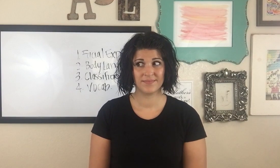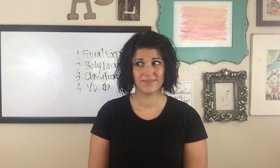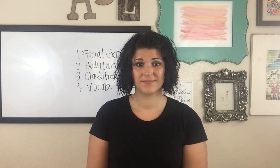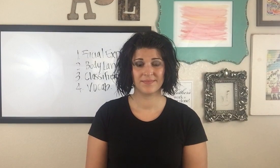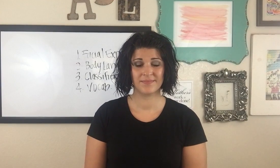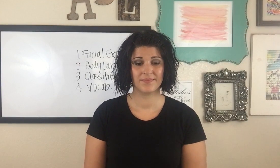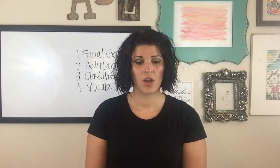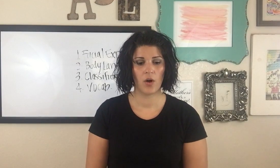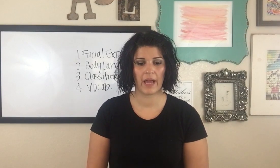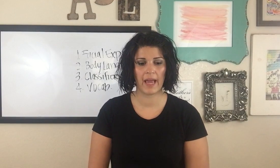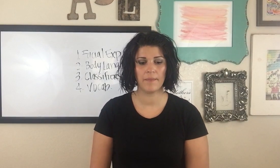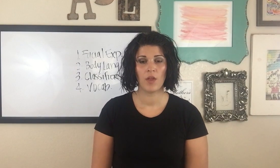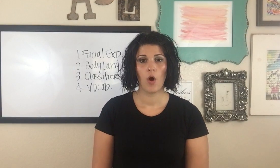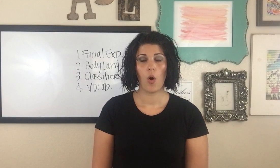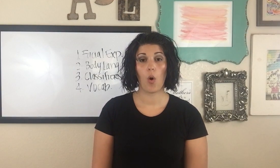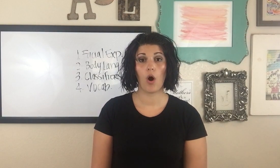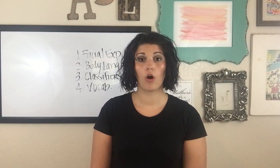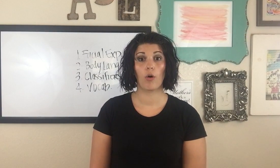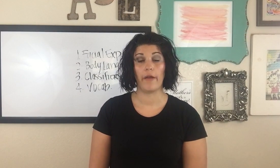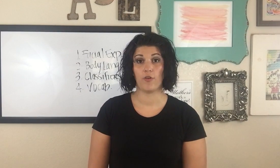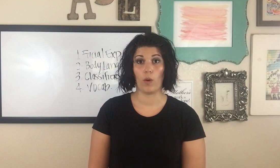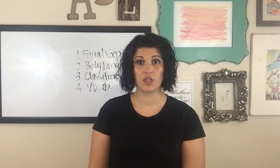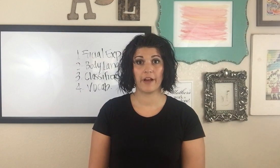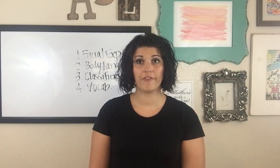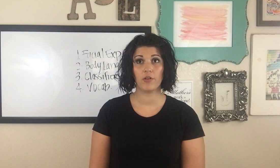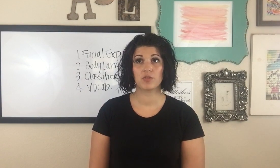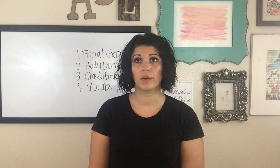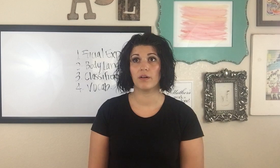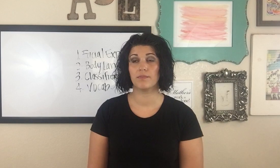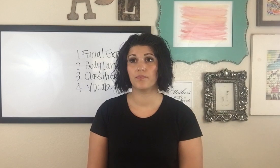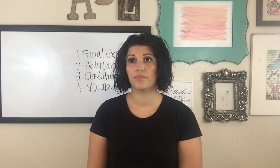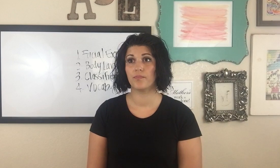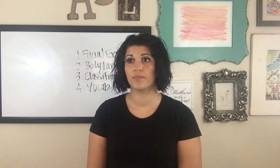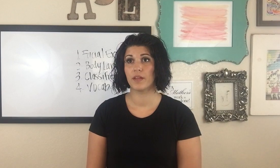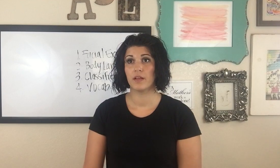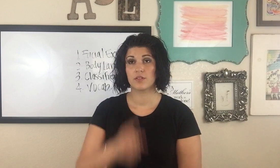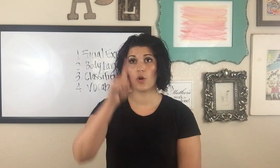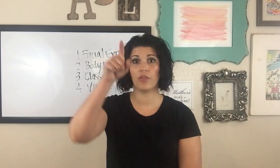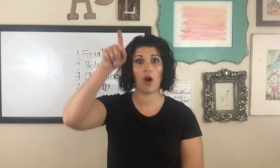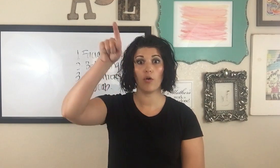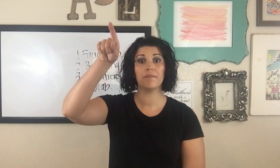Yeah. Okay. Or if you're watching a Ferris wheel, so they're always,